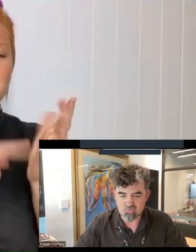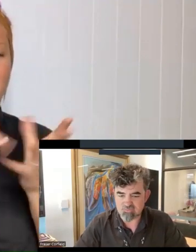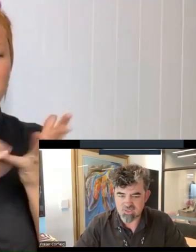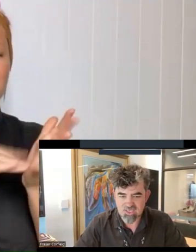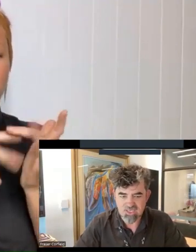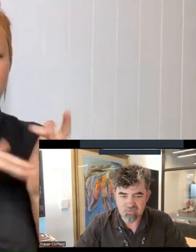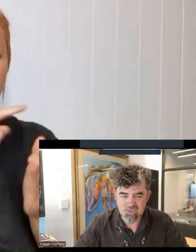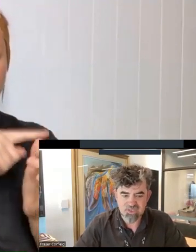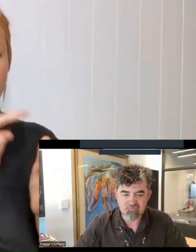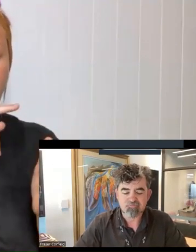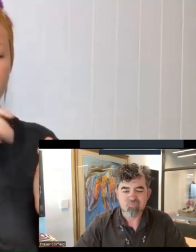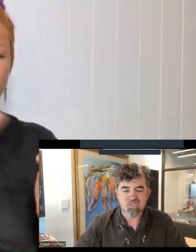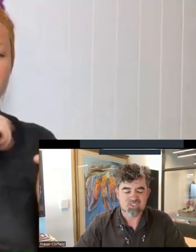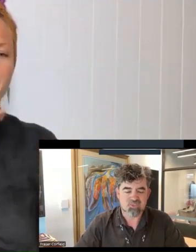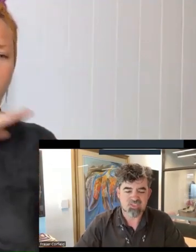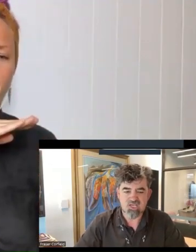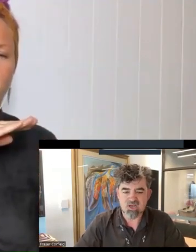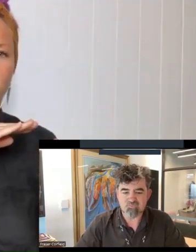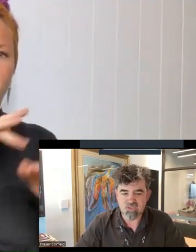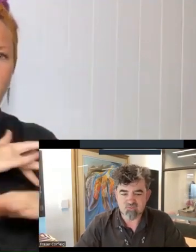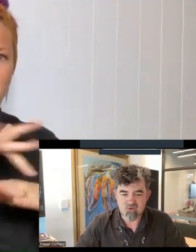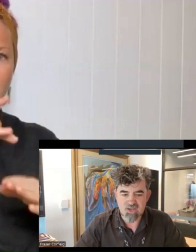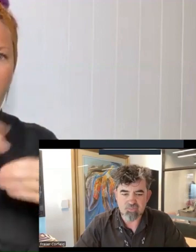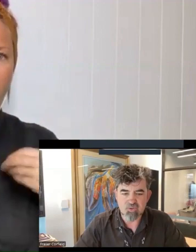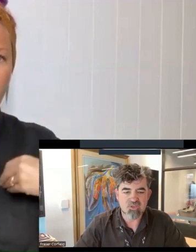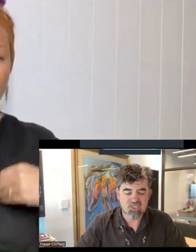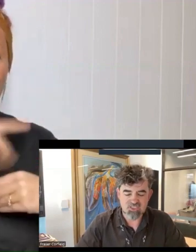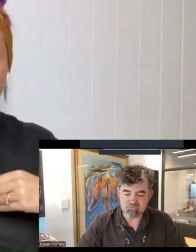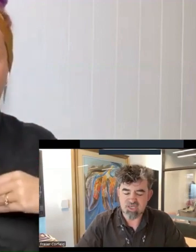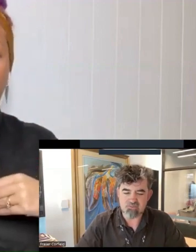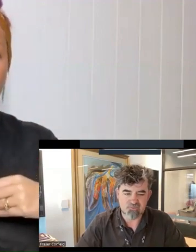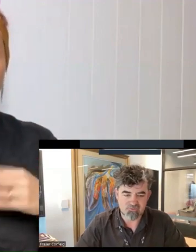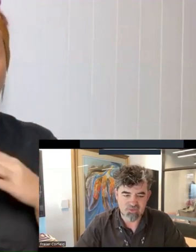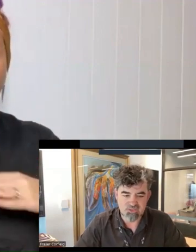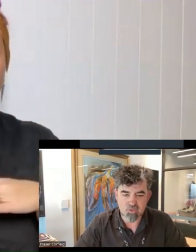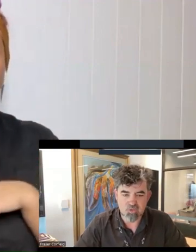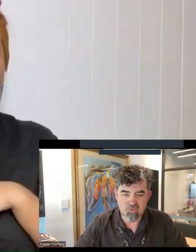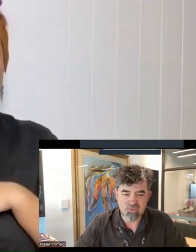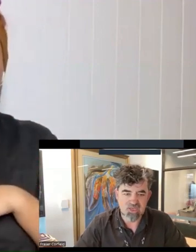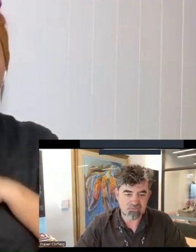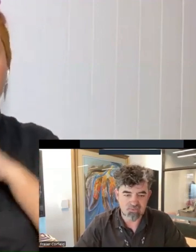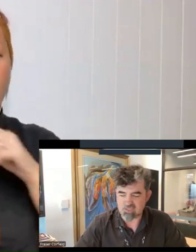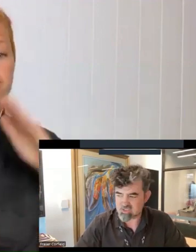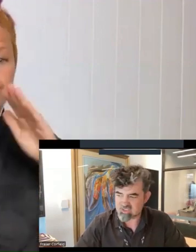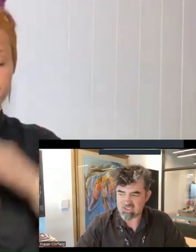Melbourne Theatre Company, she was a young observer on our board, then she became a fully fledged board member. Now she's